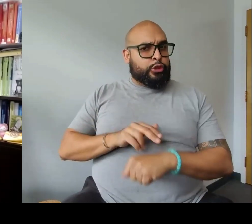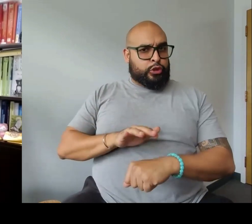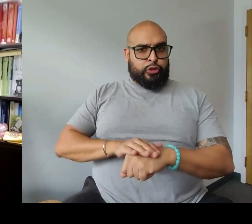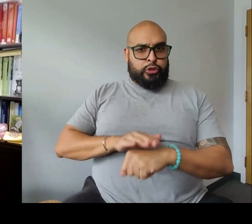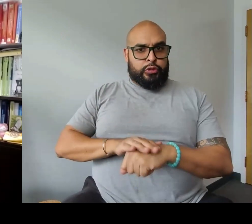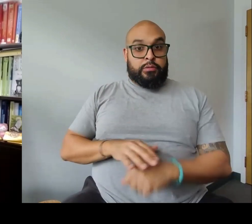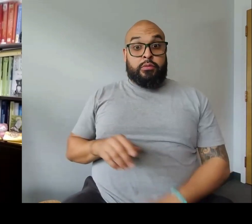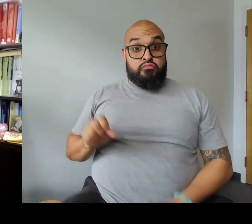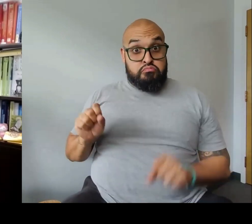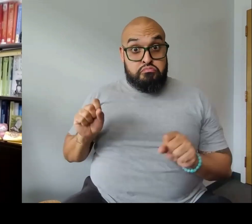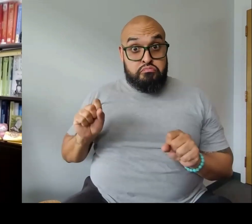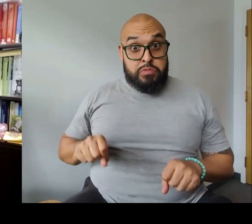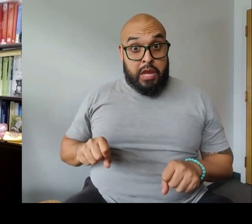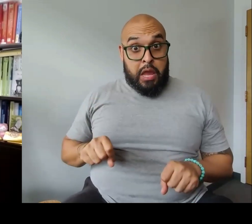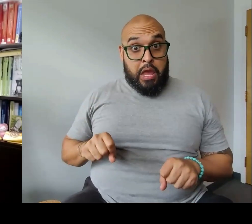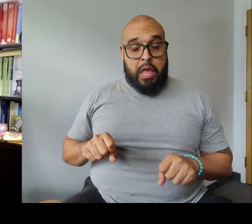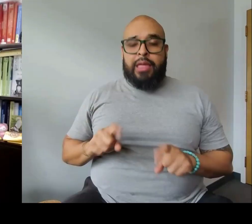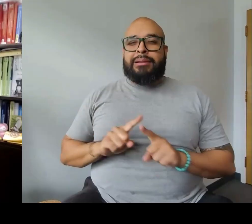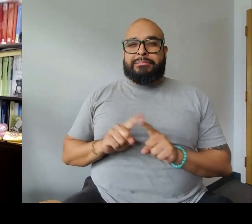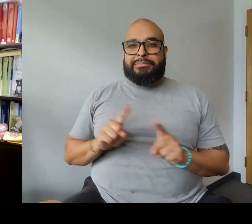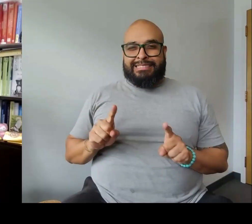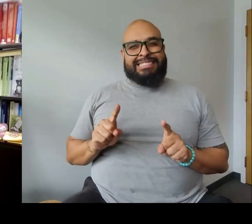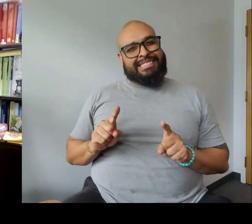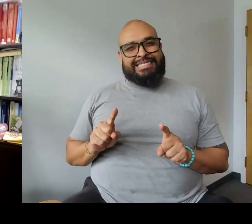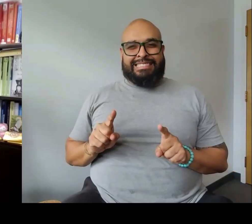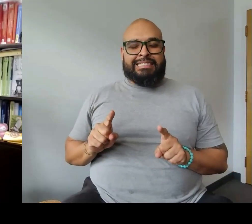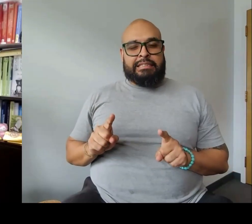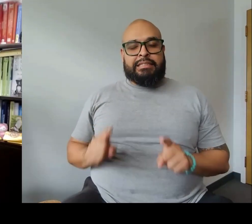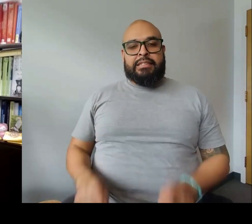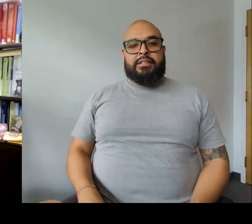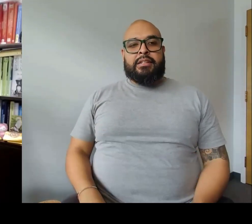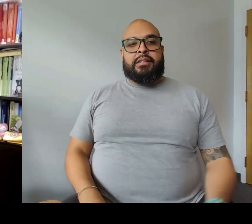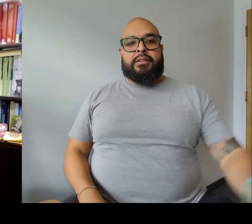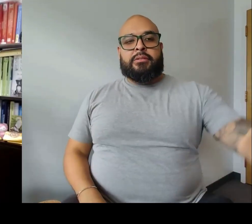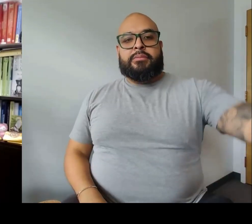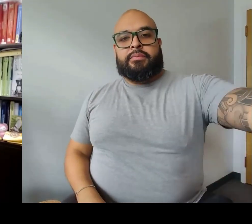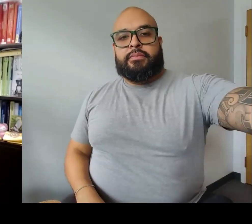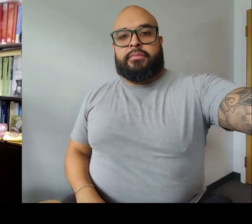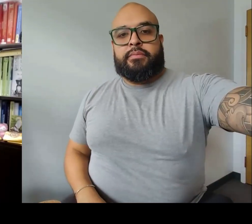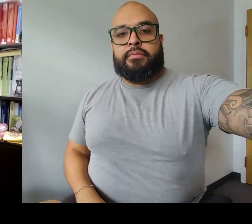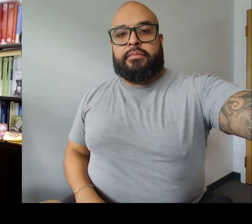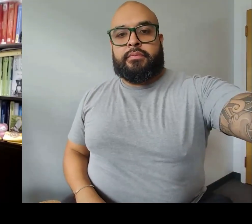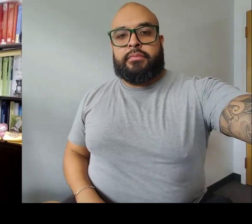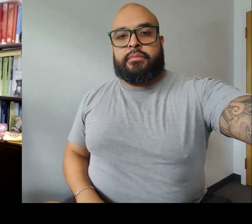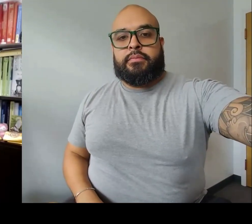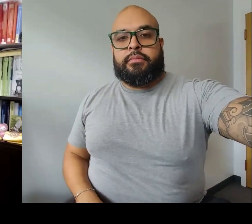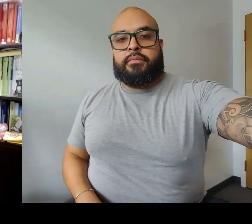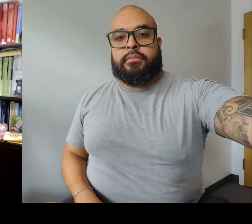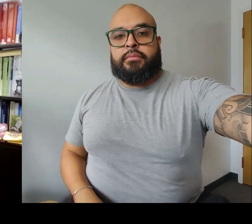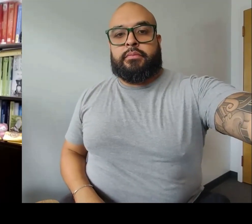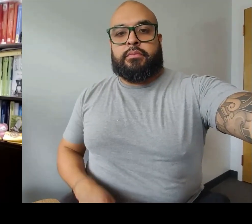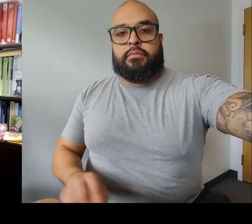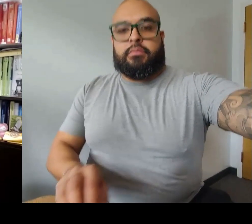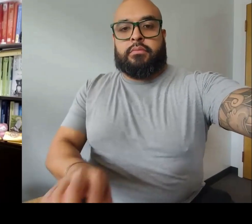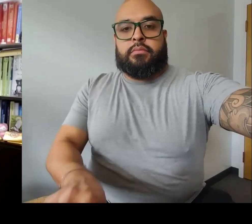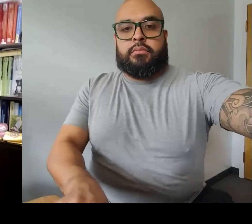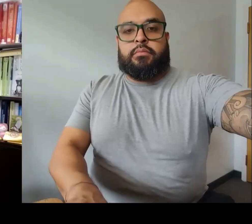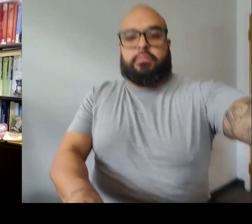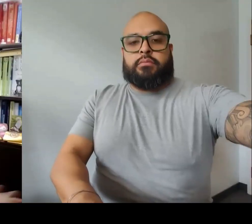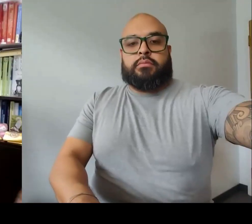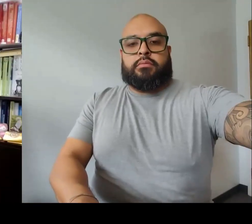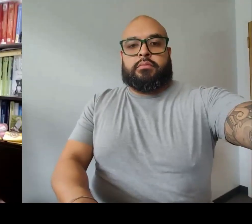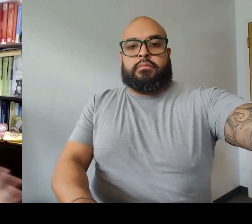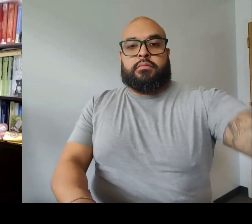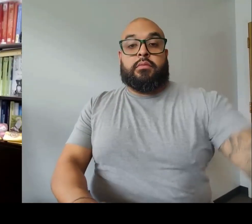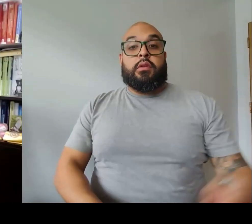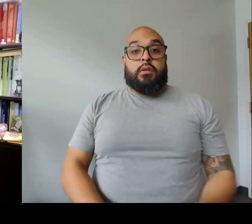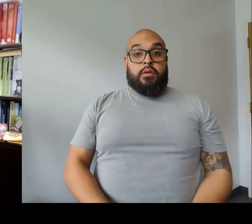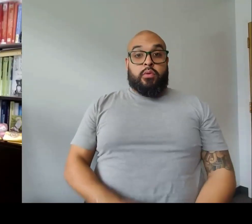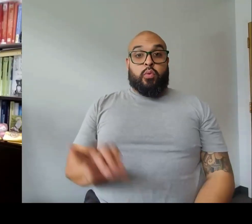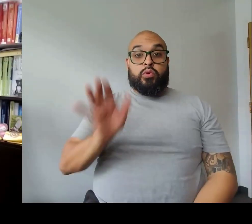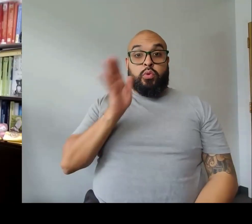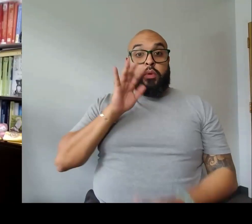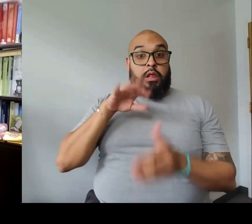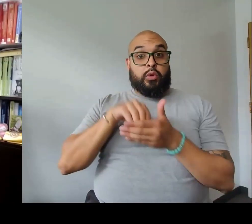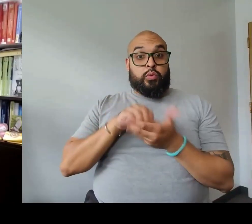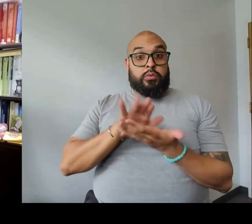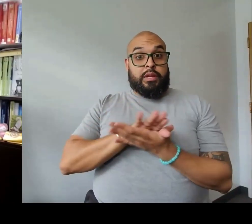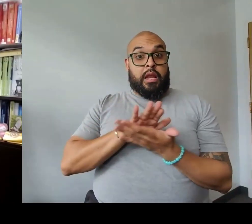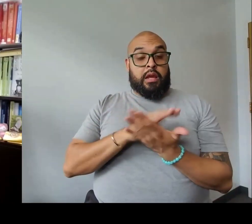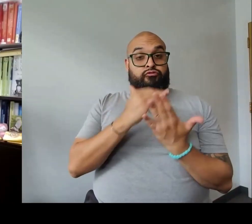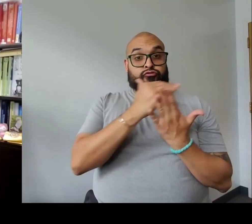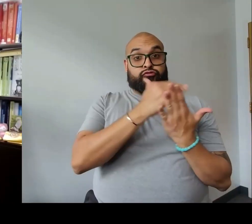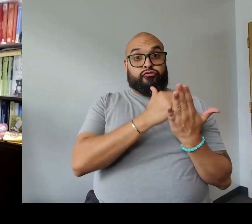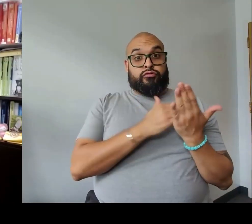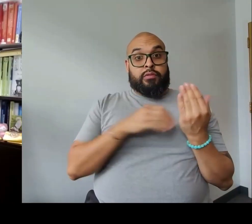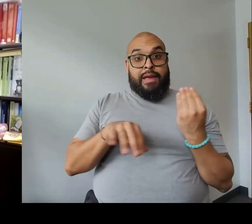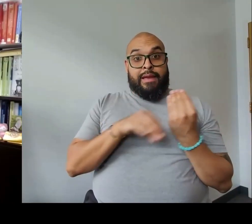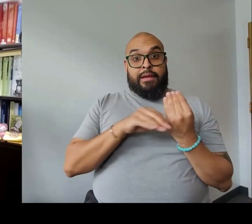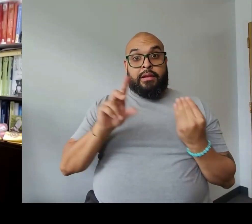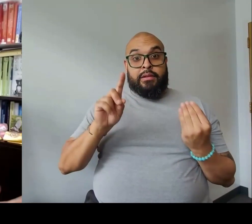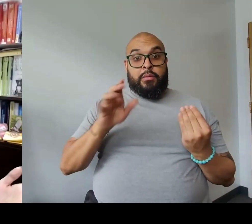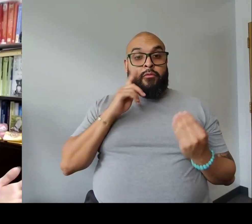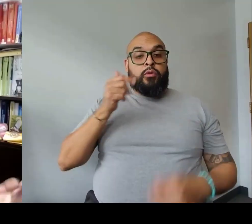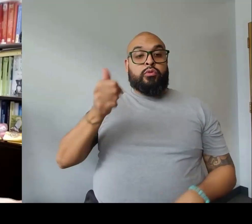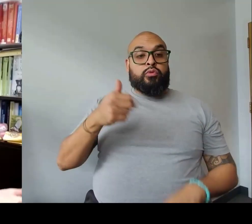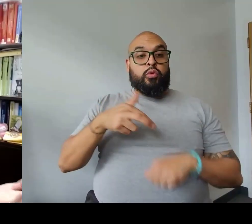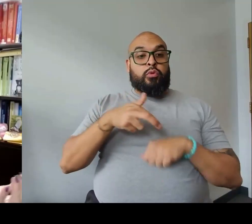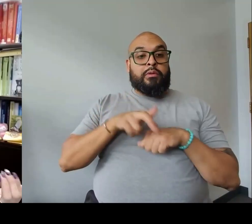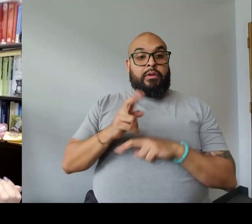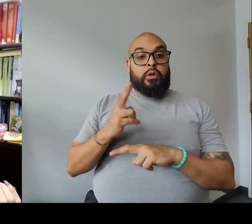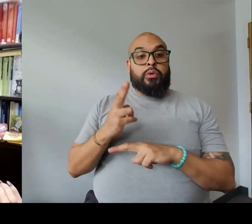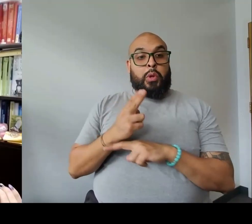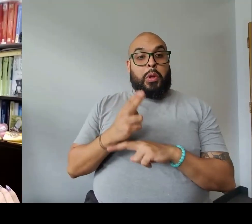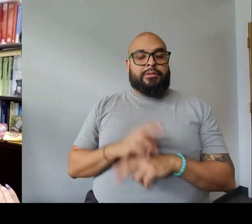verbal parts of tests and we'll put in the handout additional guidance documents that you can refer to, you want to